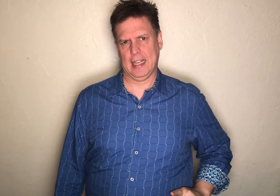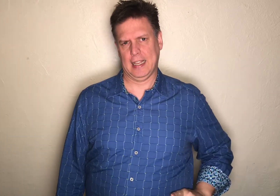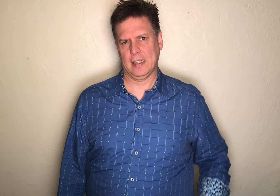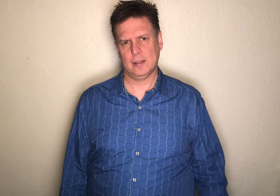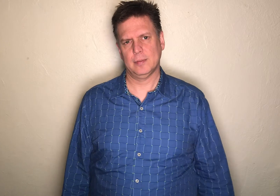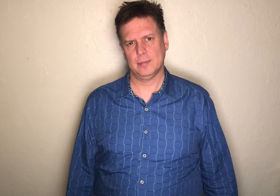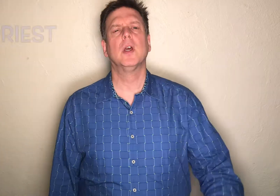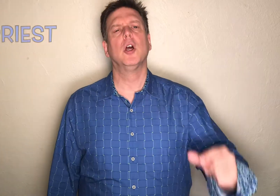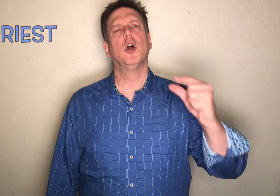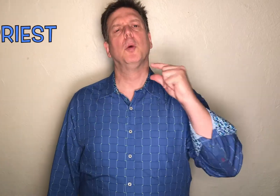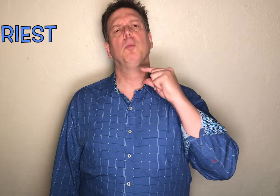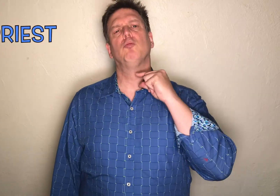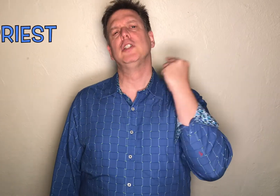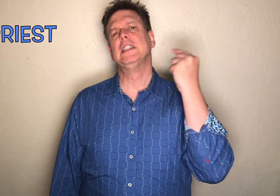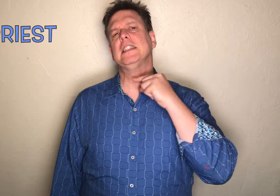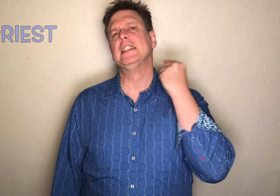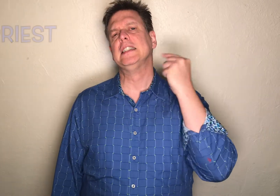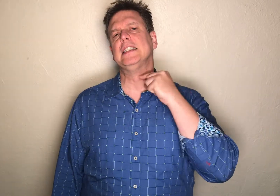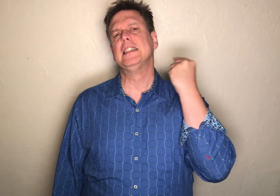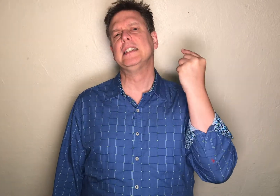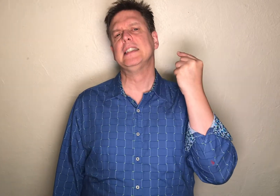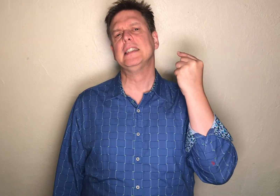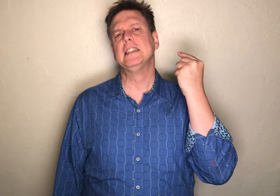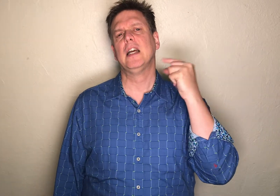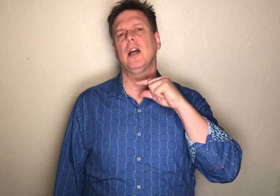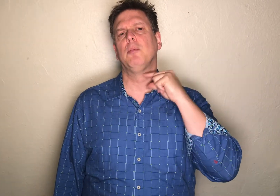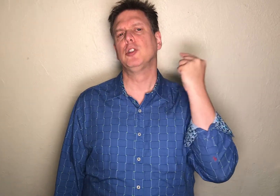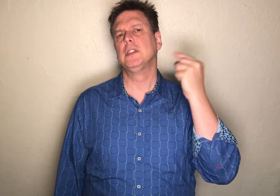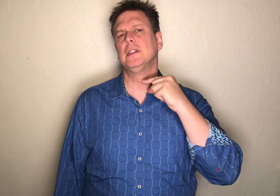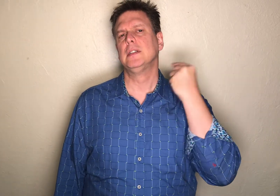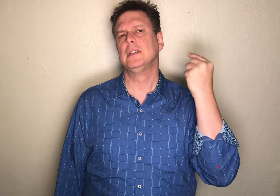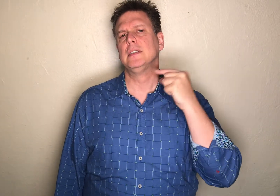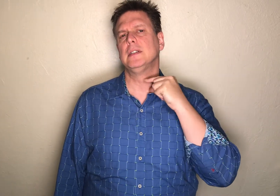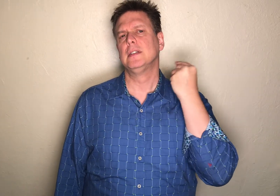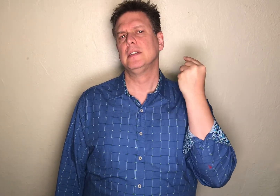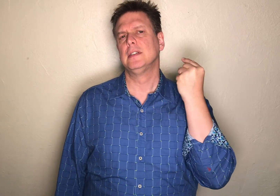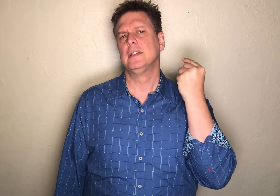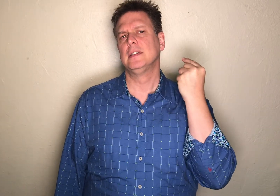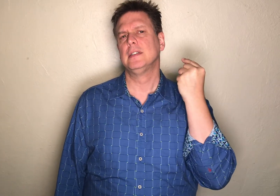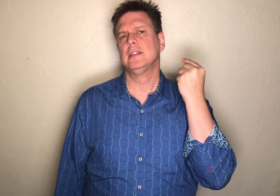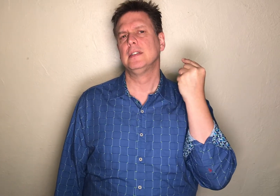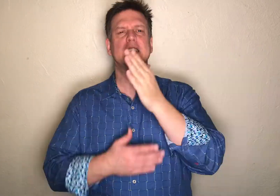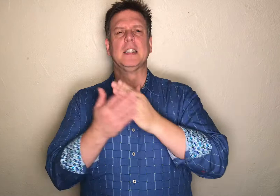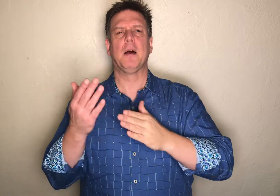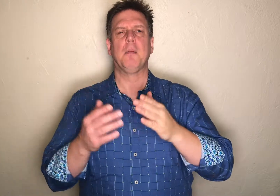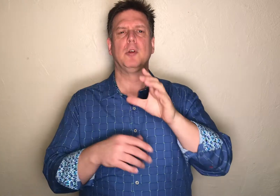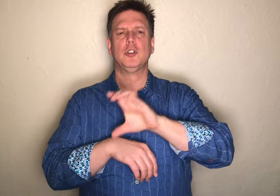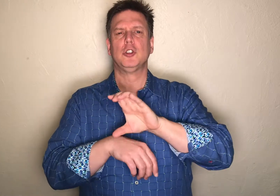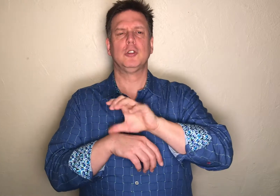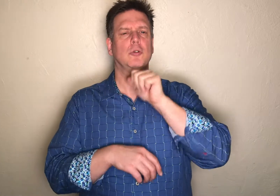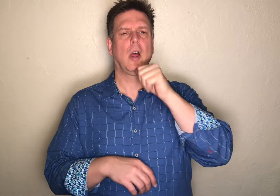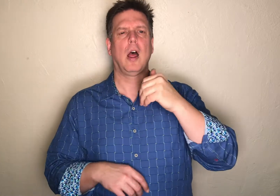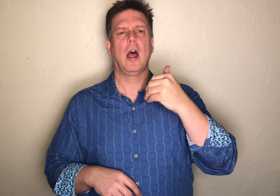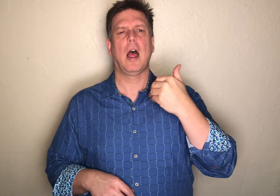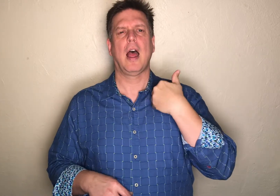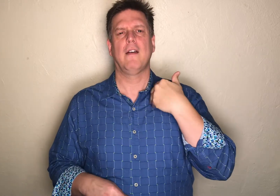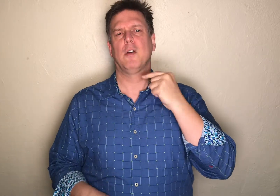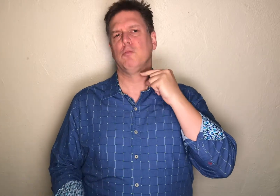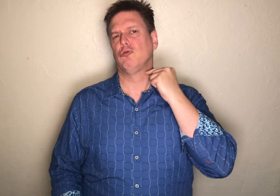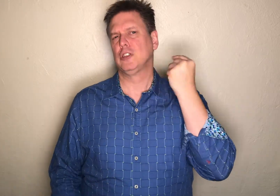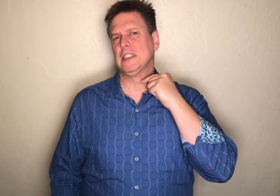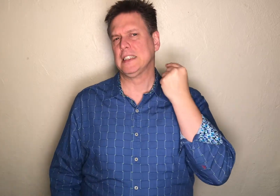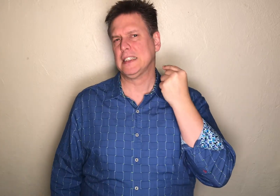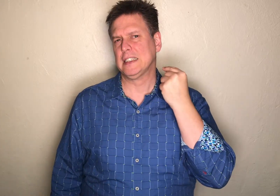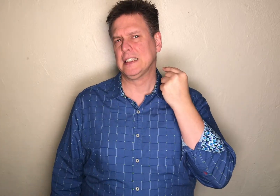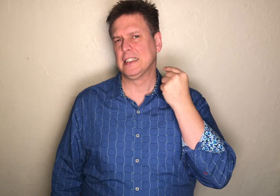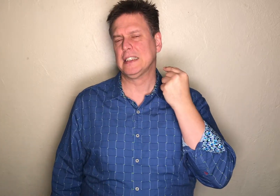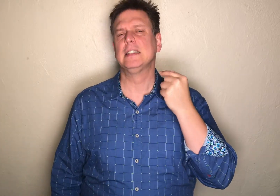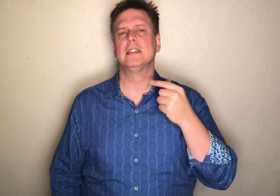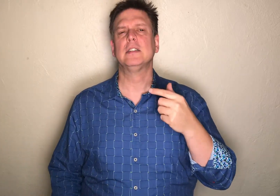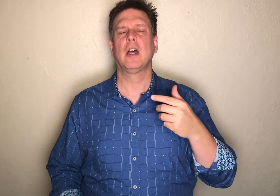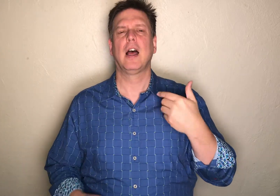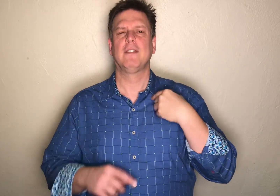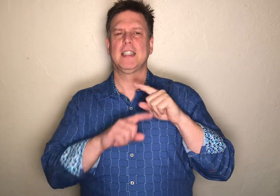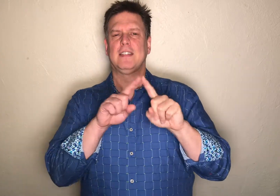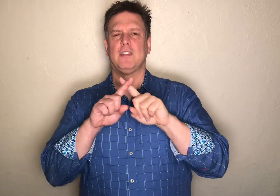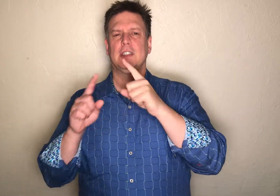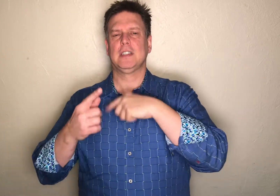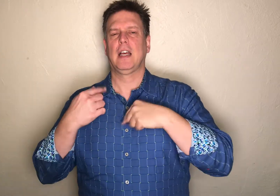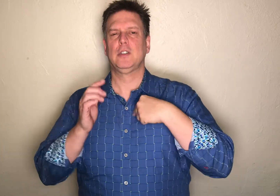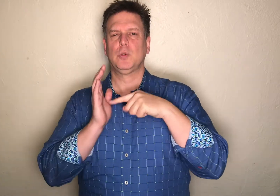Queen and King priests some churches don't have a priest so there are